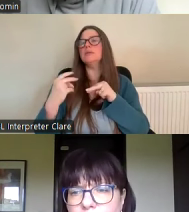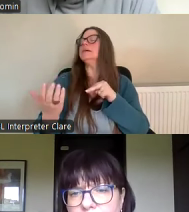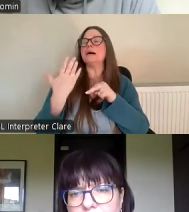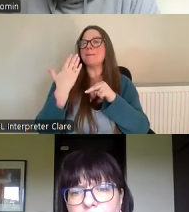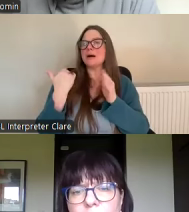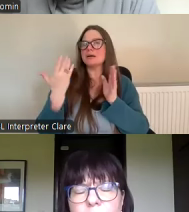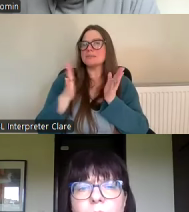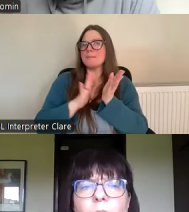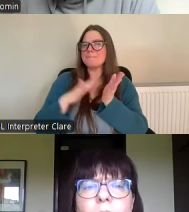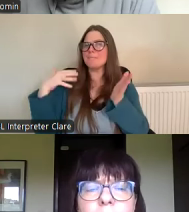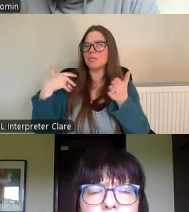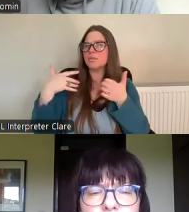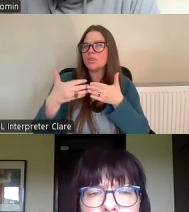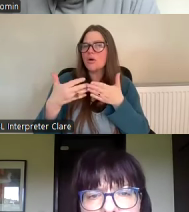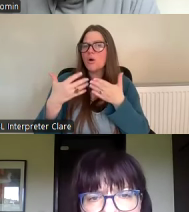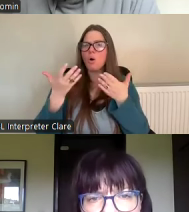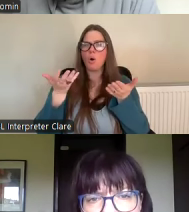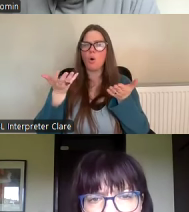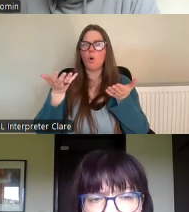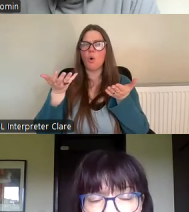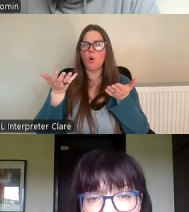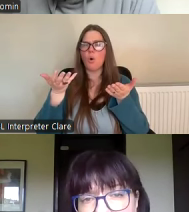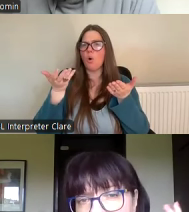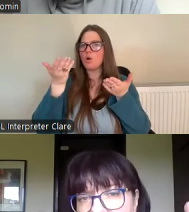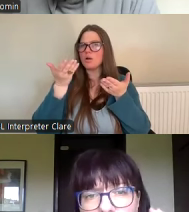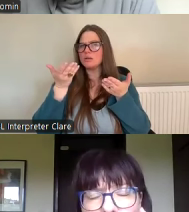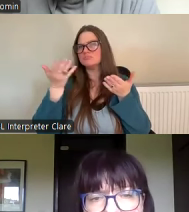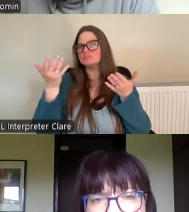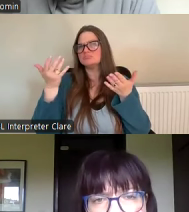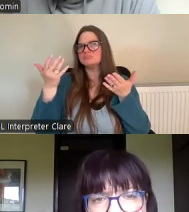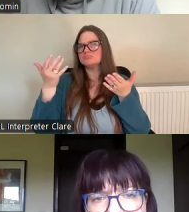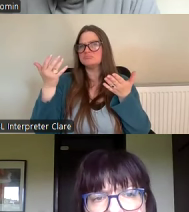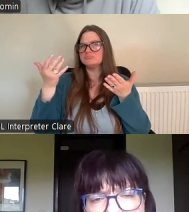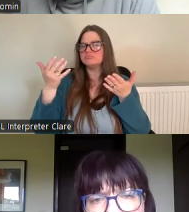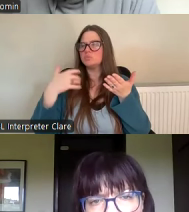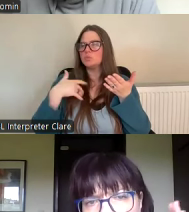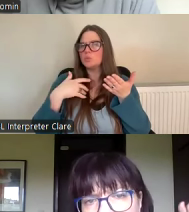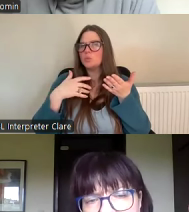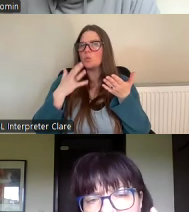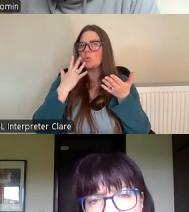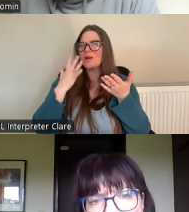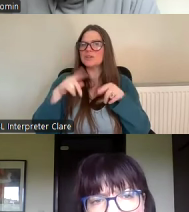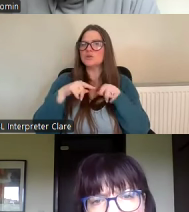a longer duration of time to see what trends there are over time?